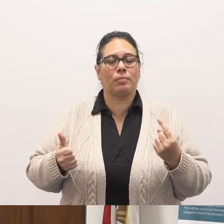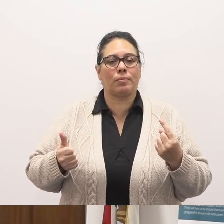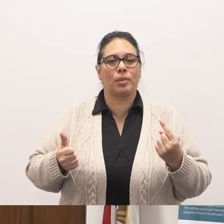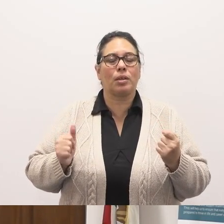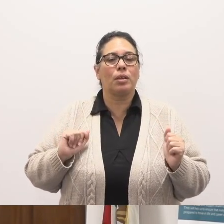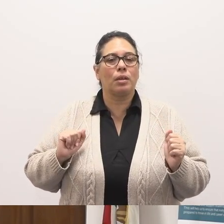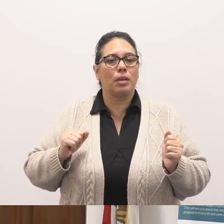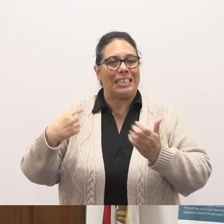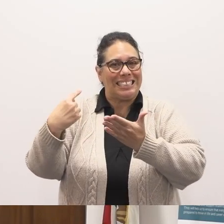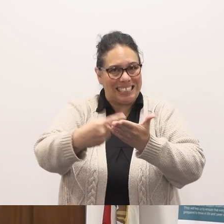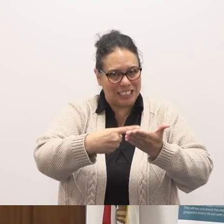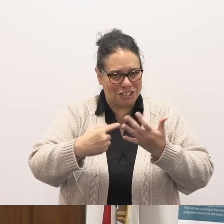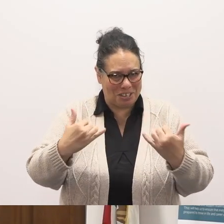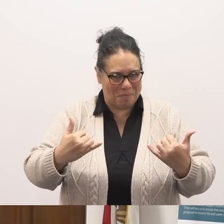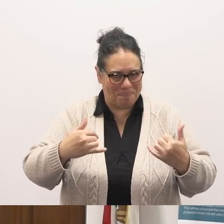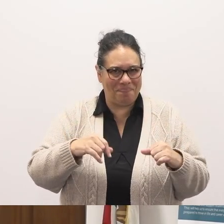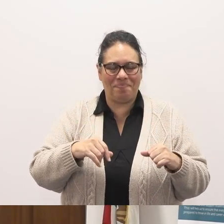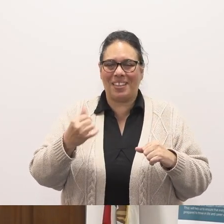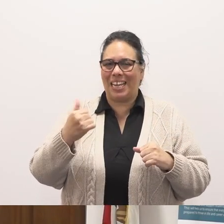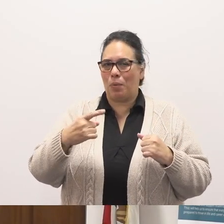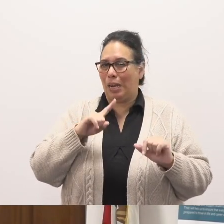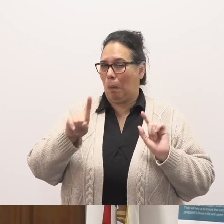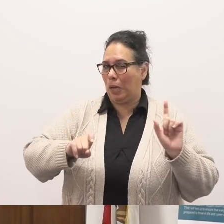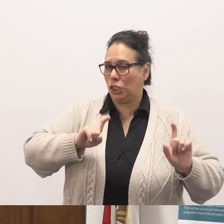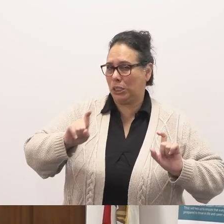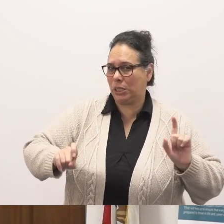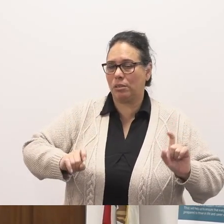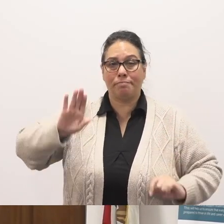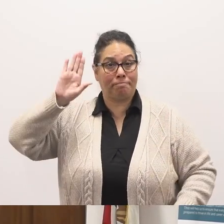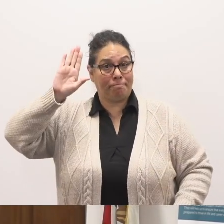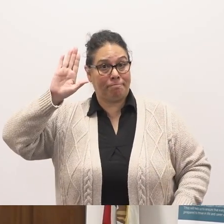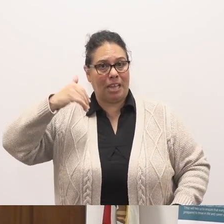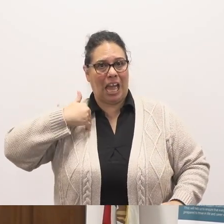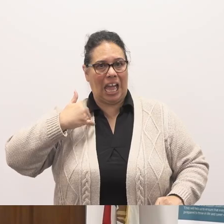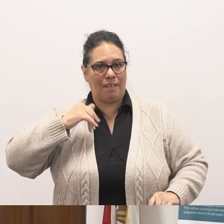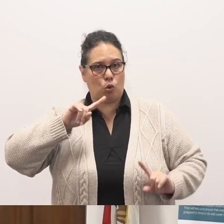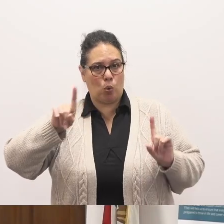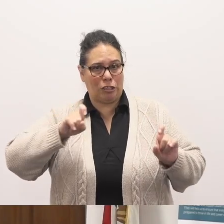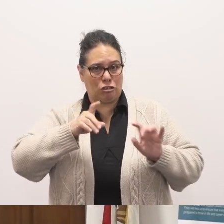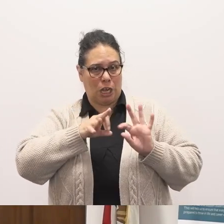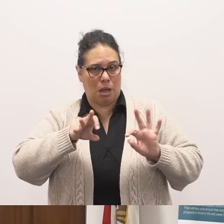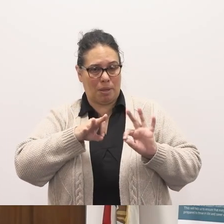Discussion? Does anybody have a question or comment? I do have questions. Item 14.3.